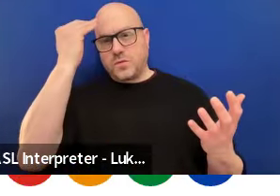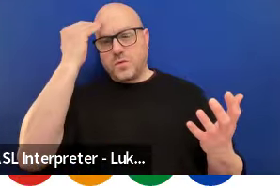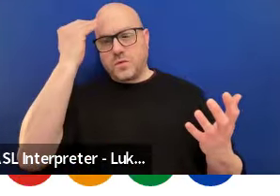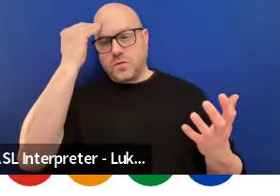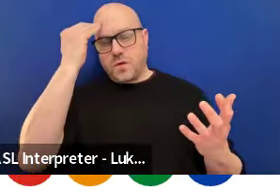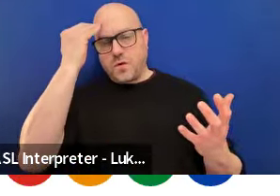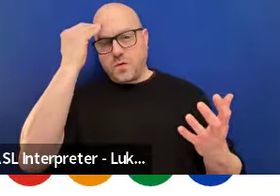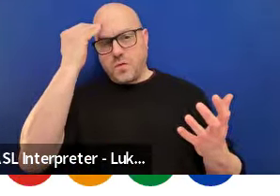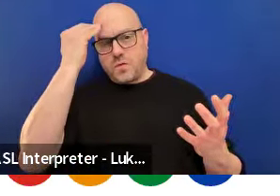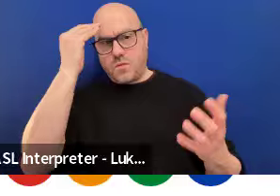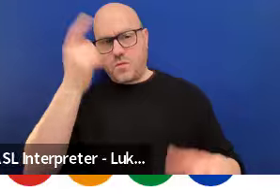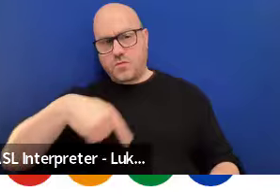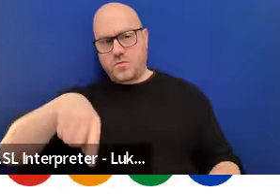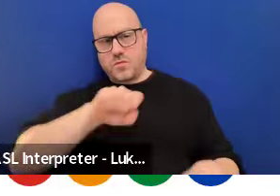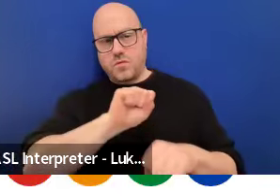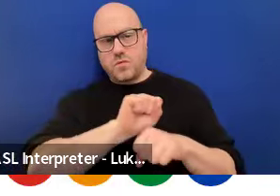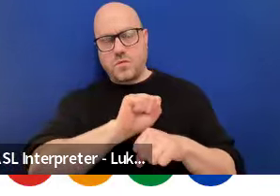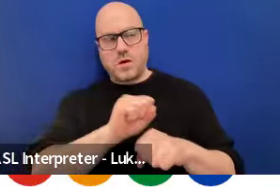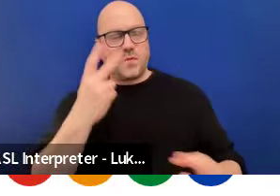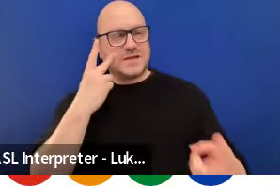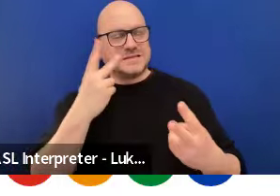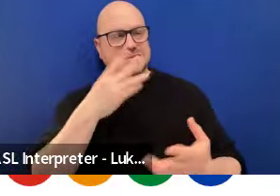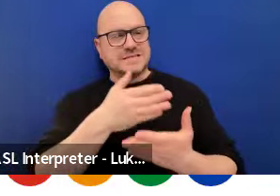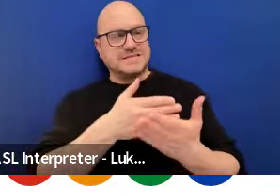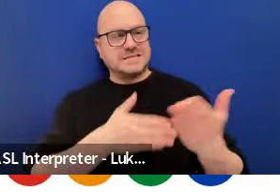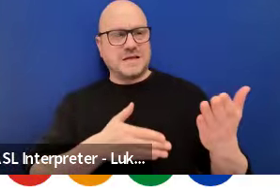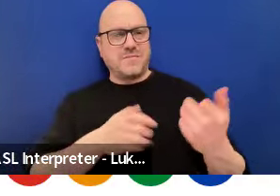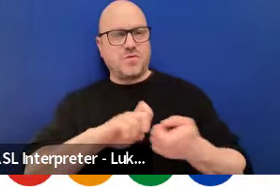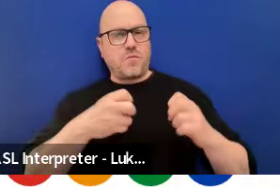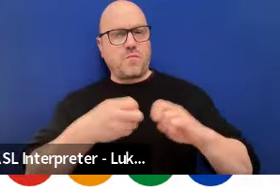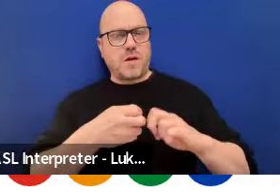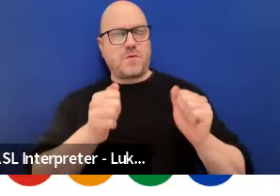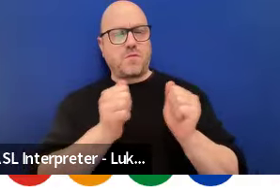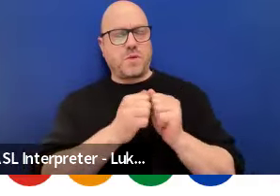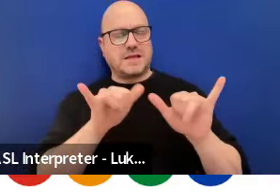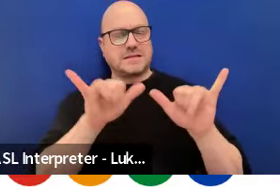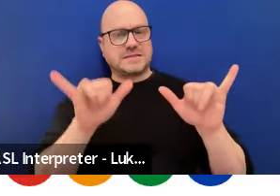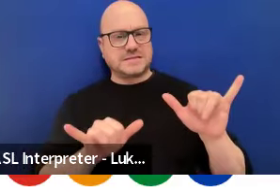HI. I WANTED TO KNOW WHAT WORK IS